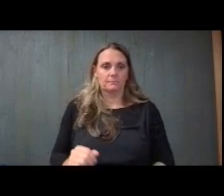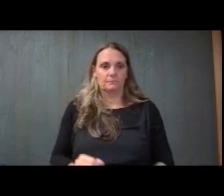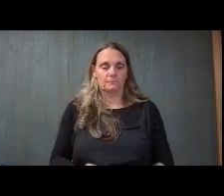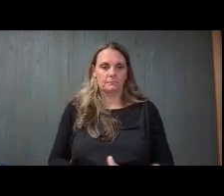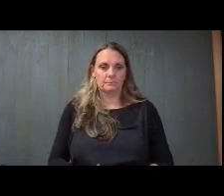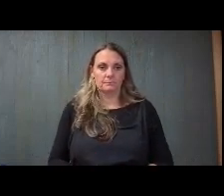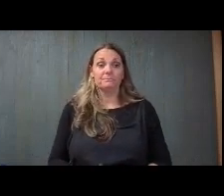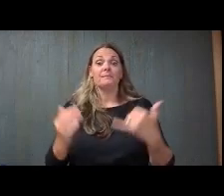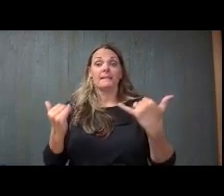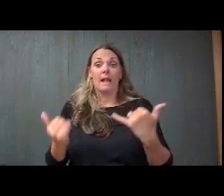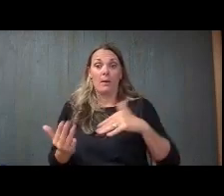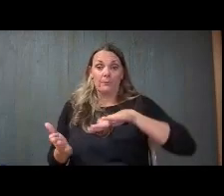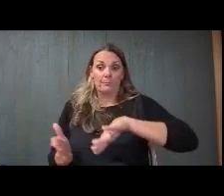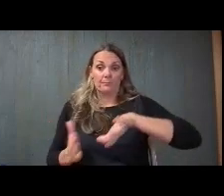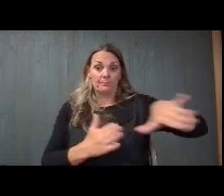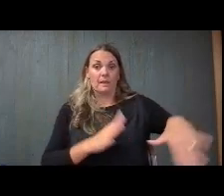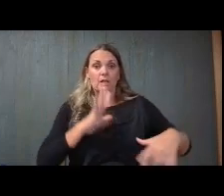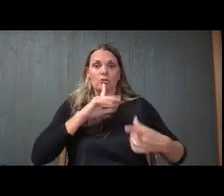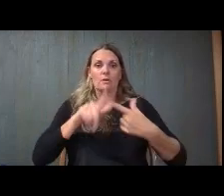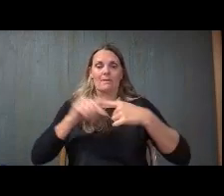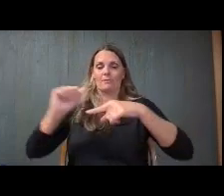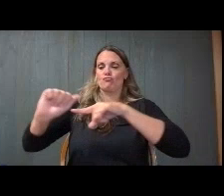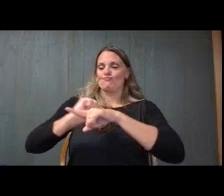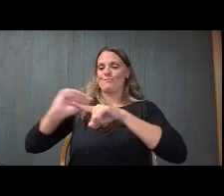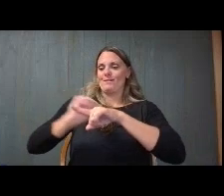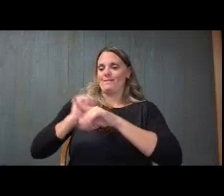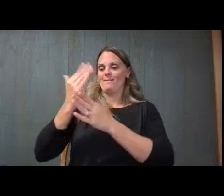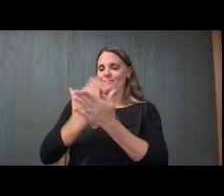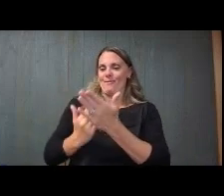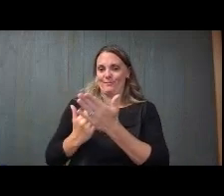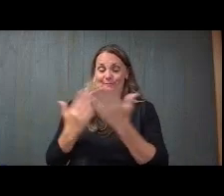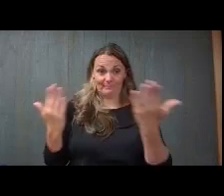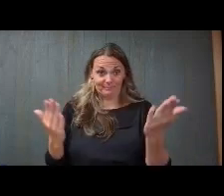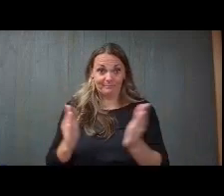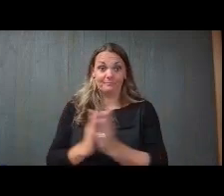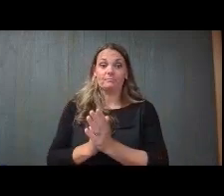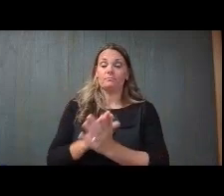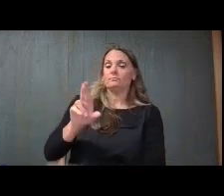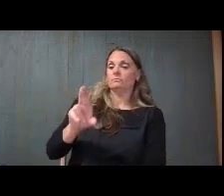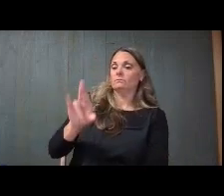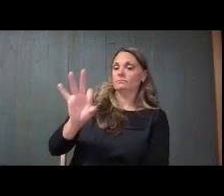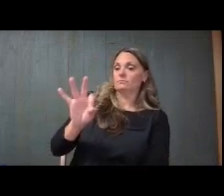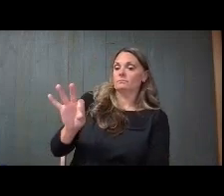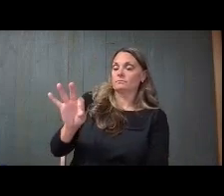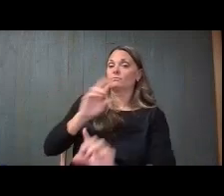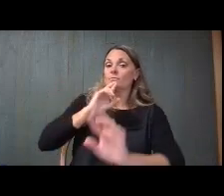Now let's talk about the training component. RFI responses must have an effective training